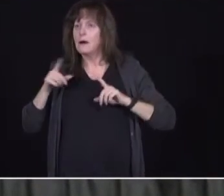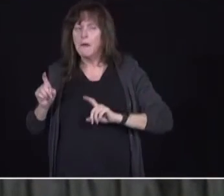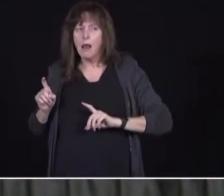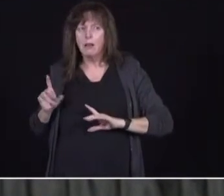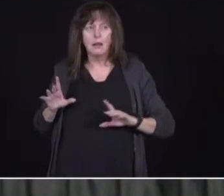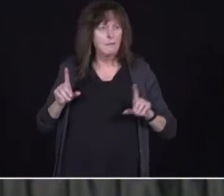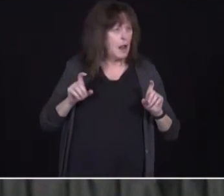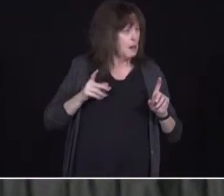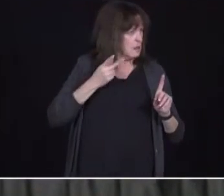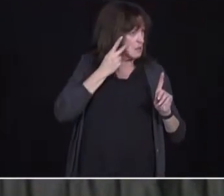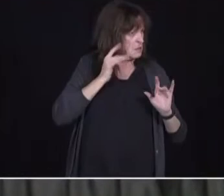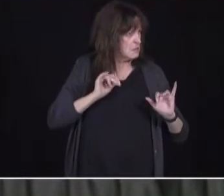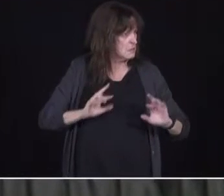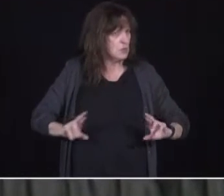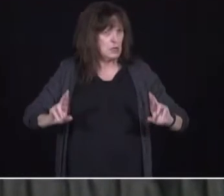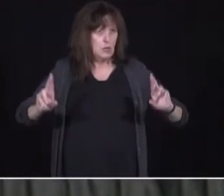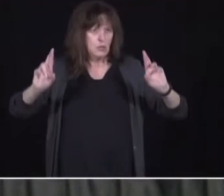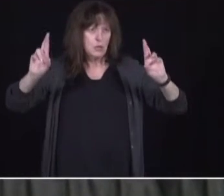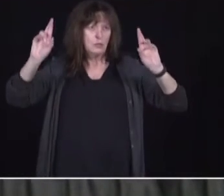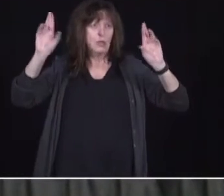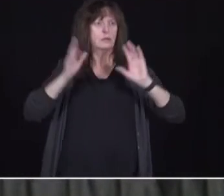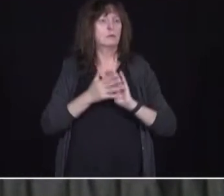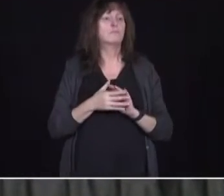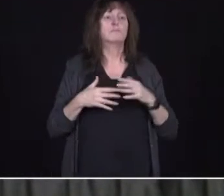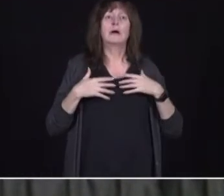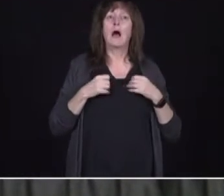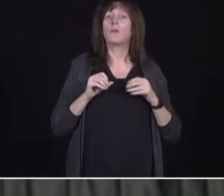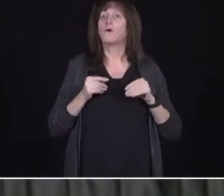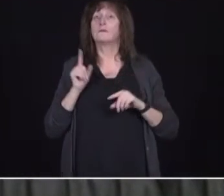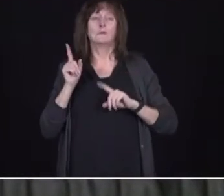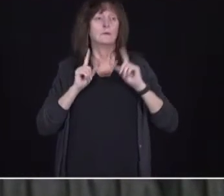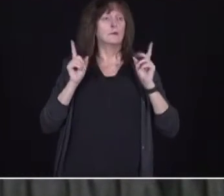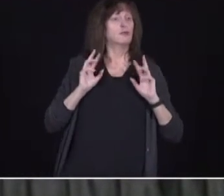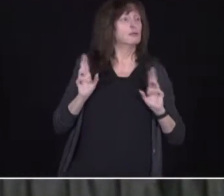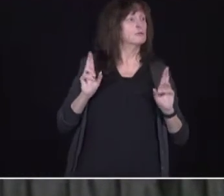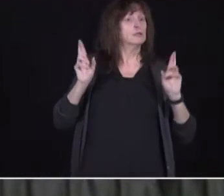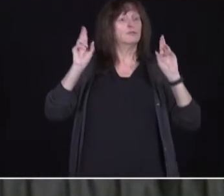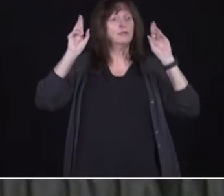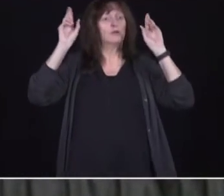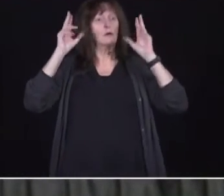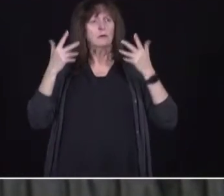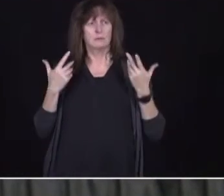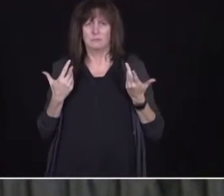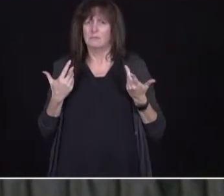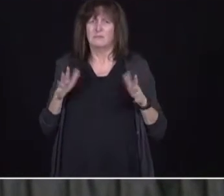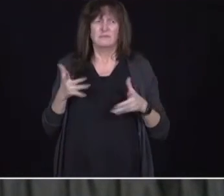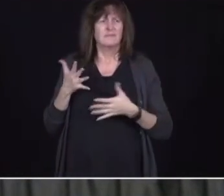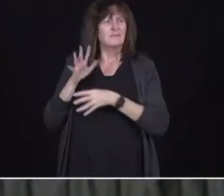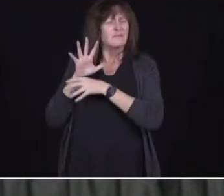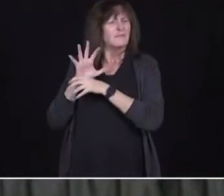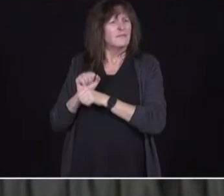showed up. So we are turning that machine on. We are doing both live runs and dry runs of